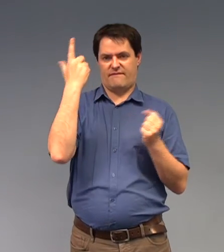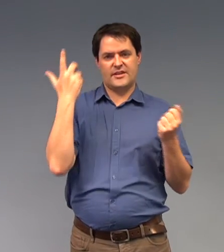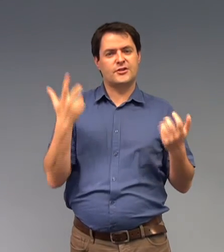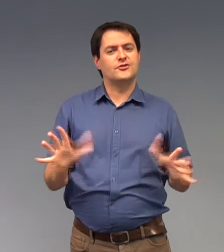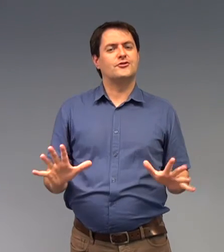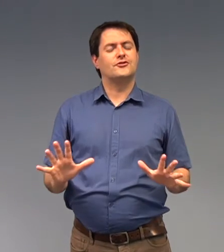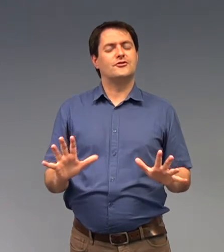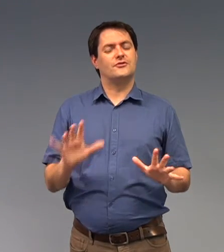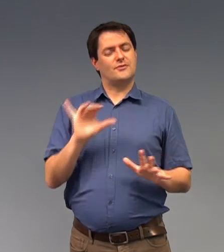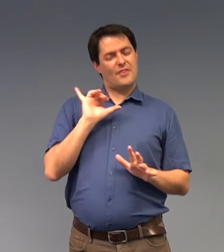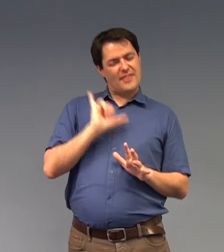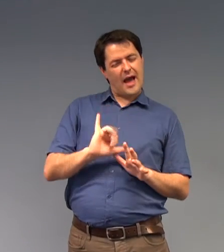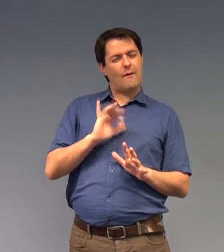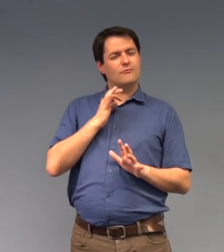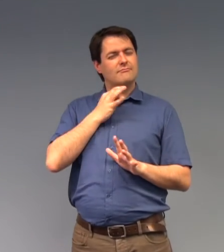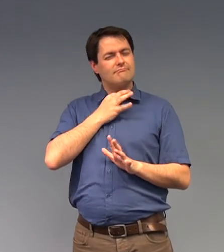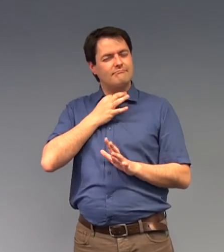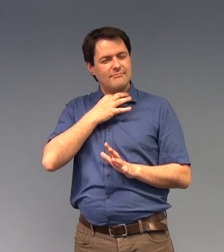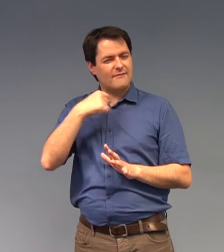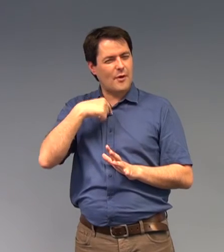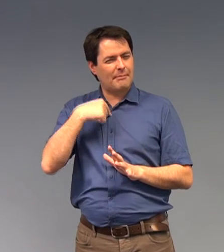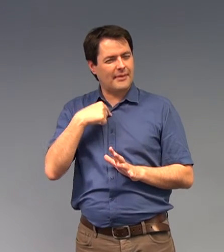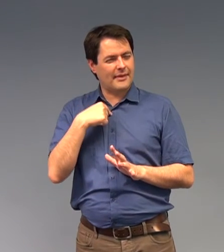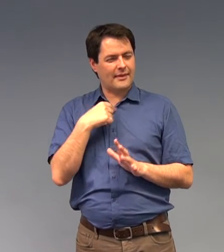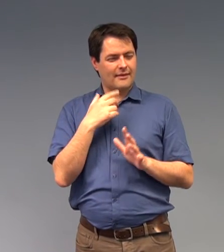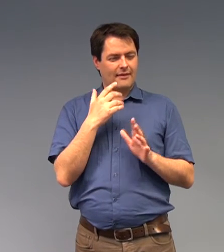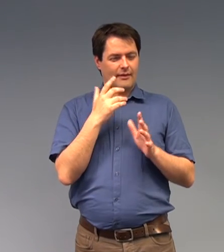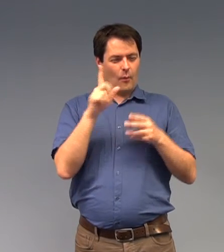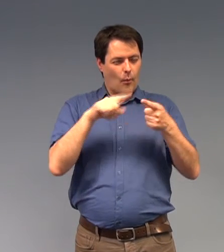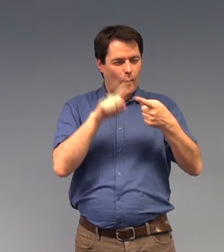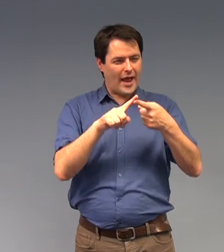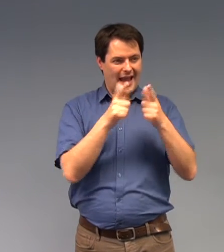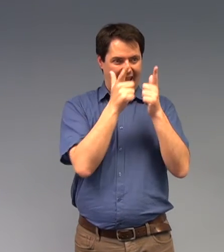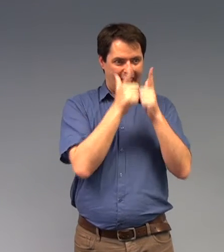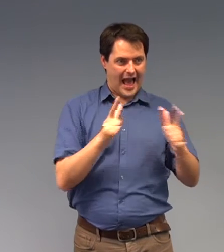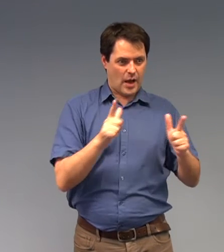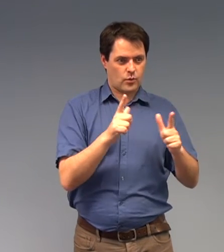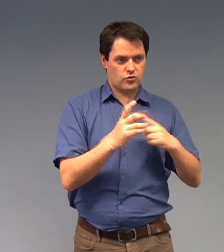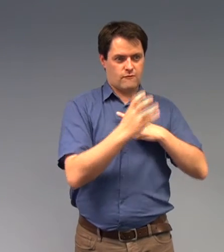but it's not necessarily often for us to feel comfortable reducing the information.